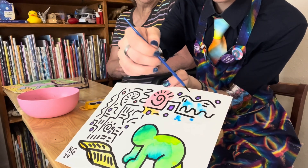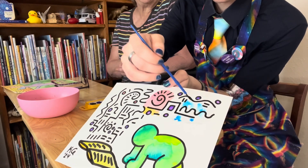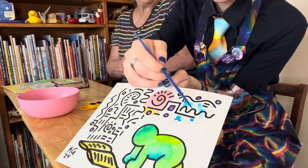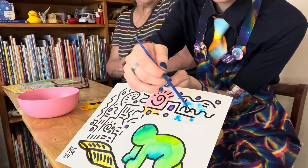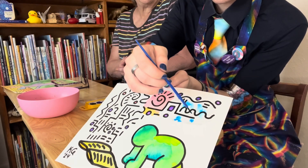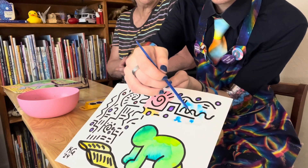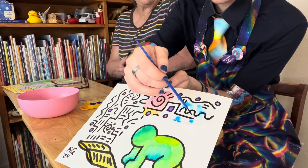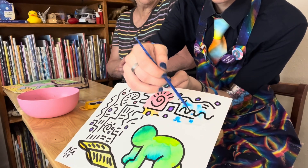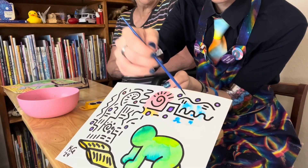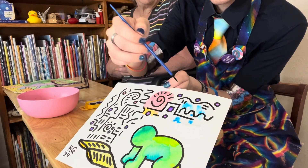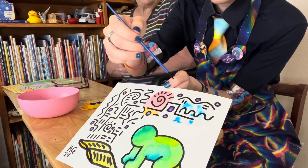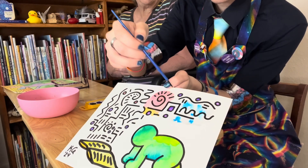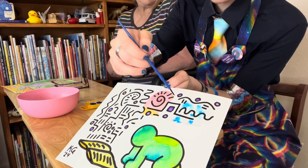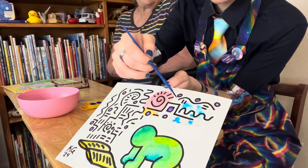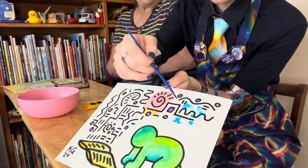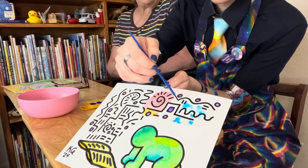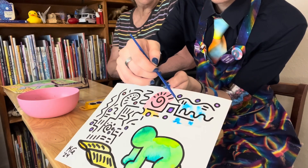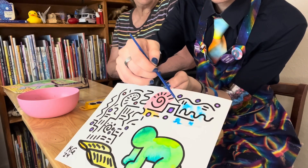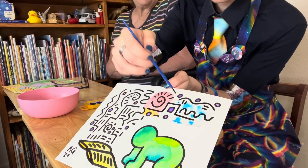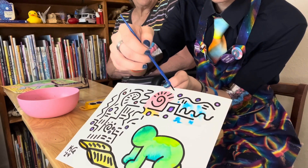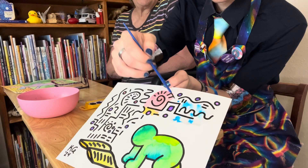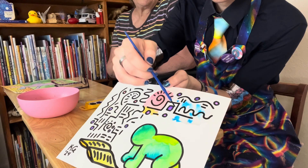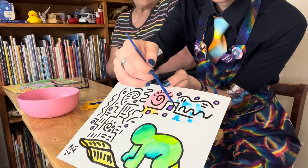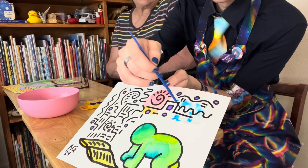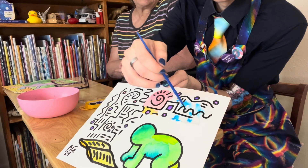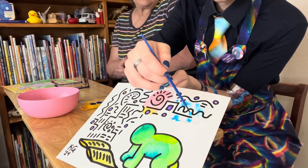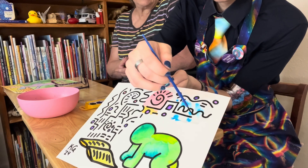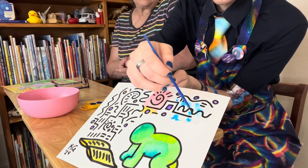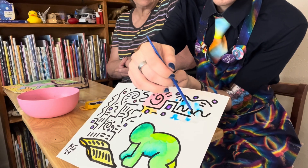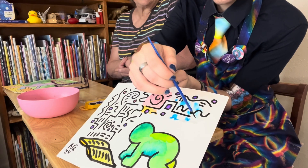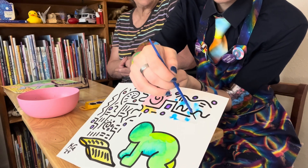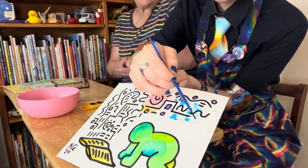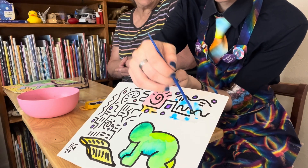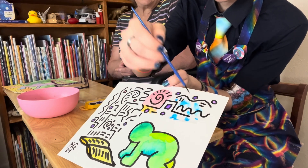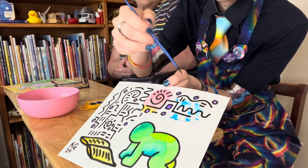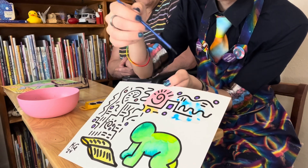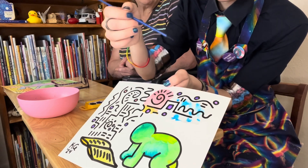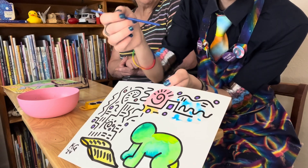where there is water already. BARB: I did never know about that technique. That's really nice. KAI: Yeah!